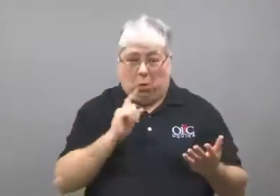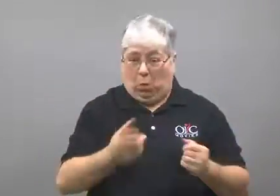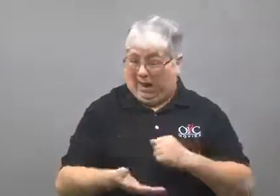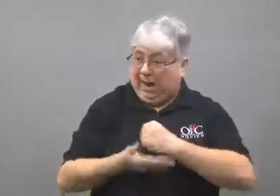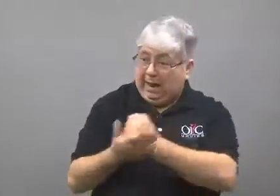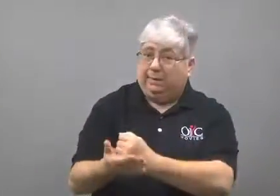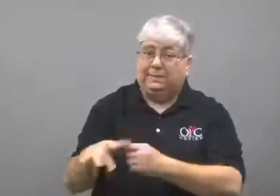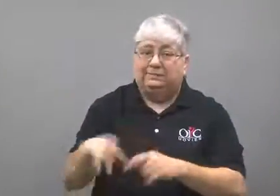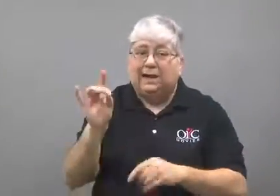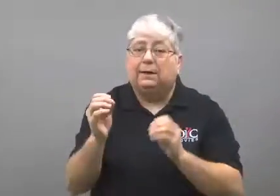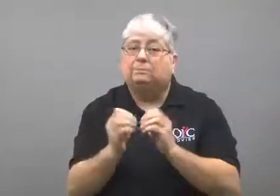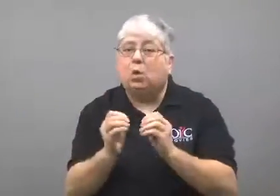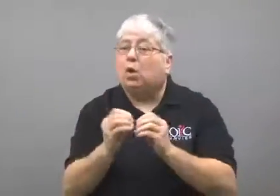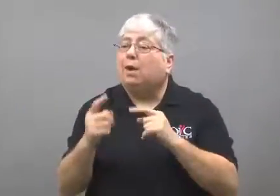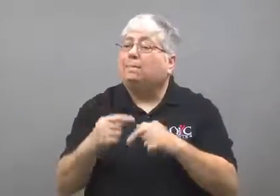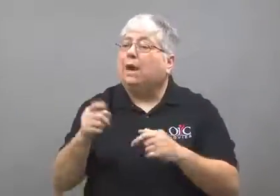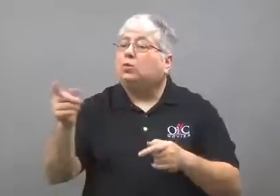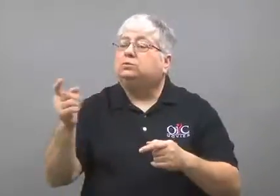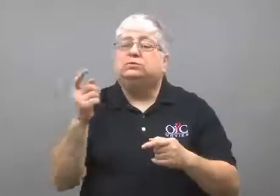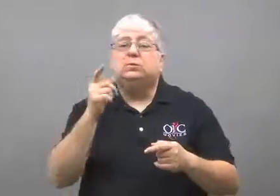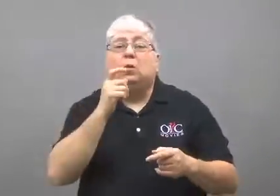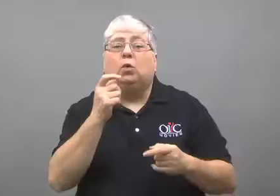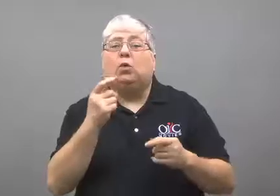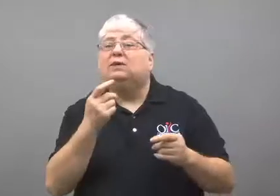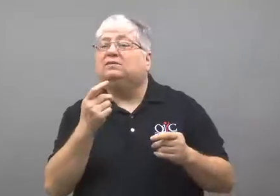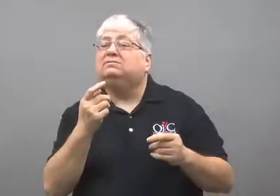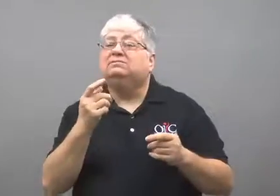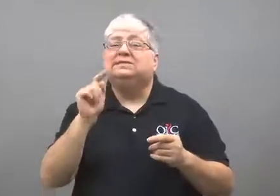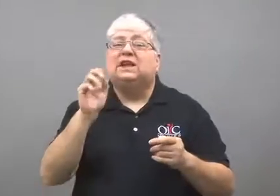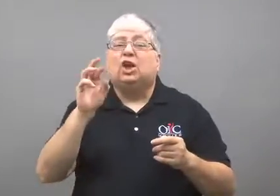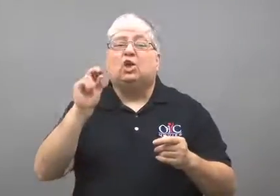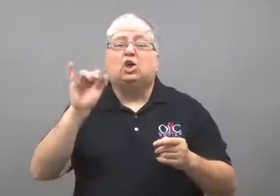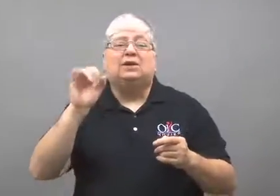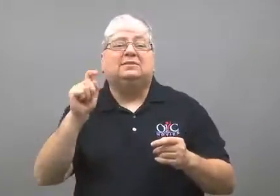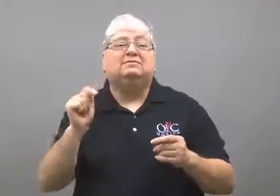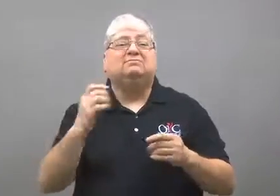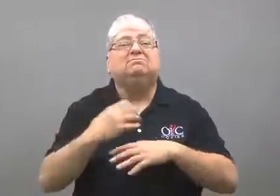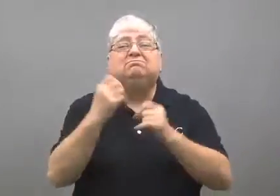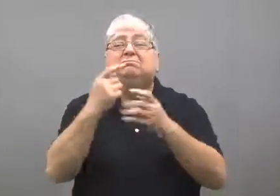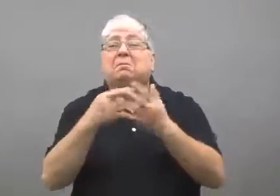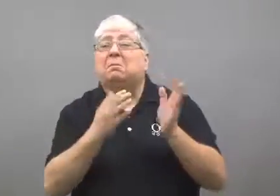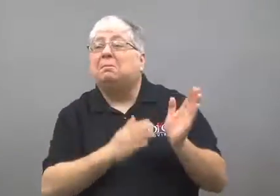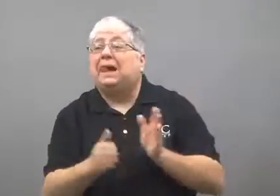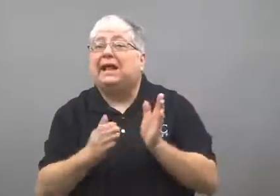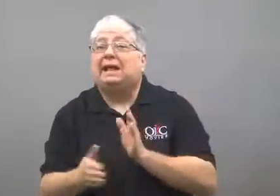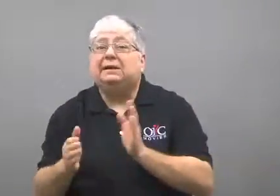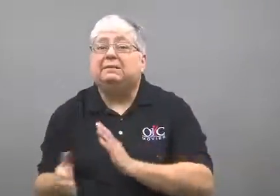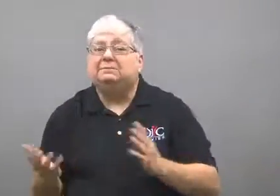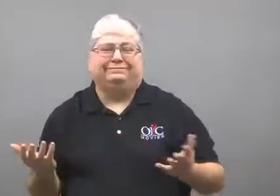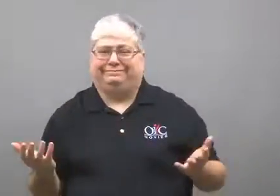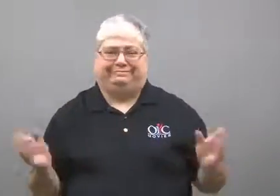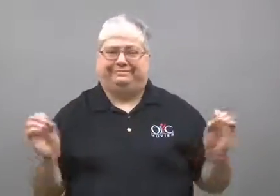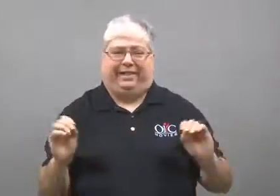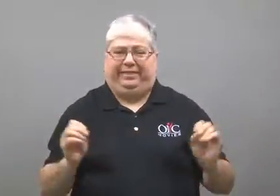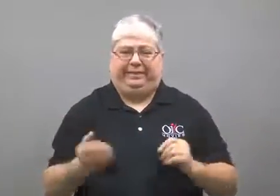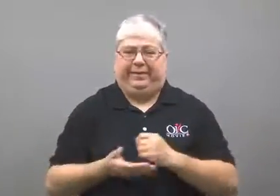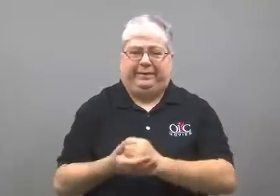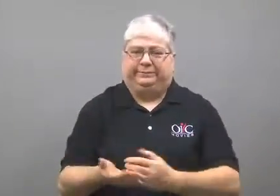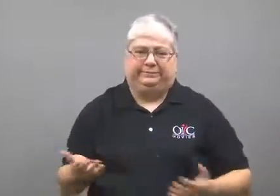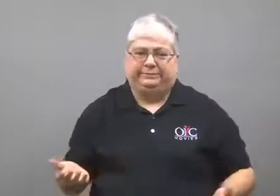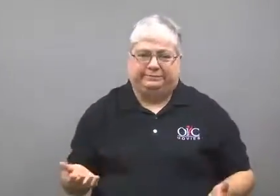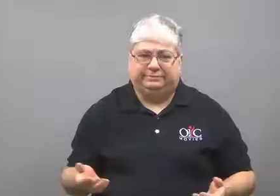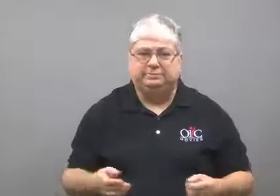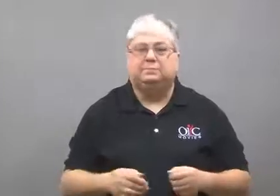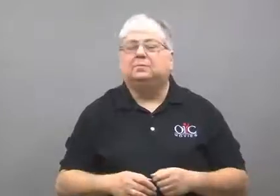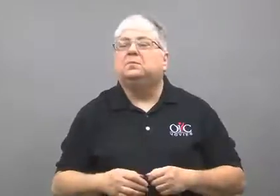So the interrogations didn't help find terrorists or get information about their plans.